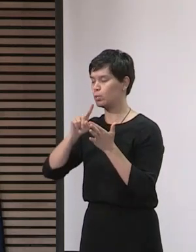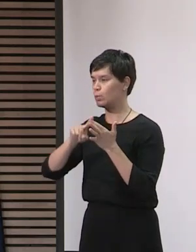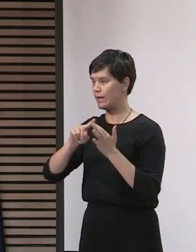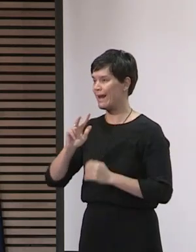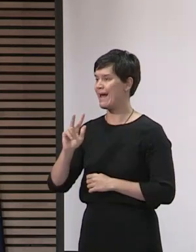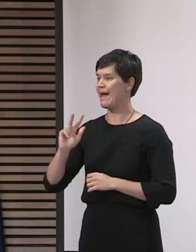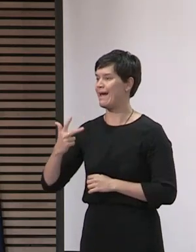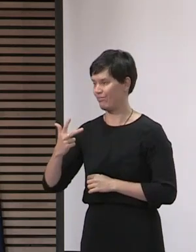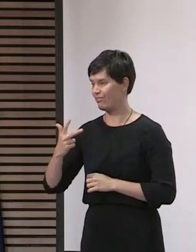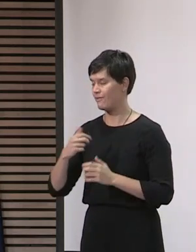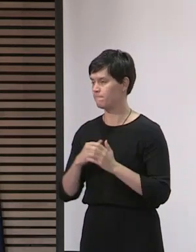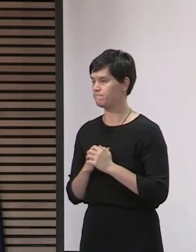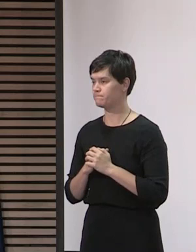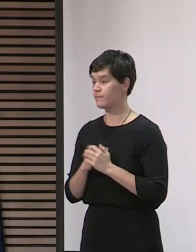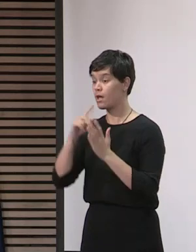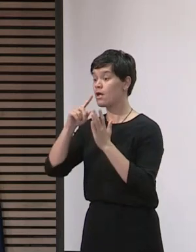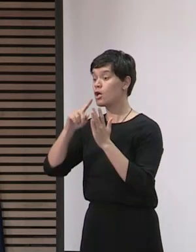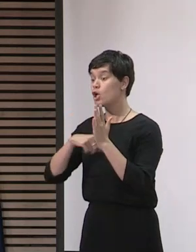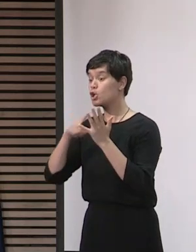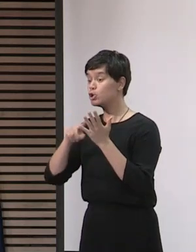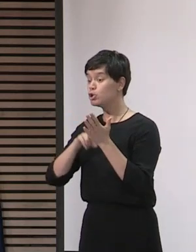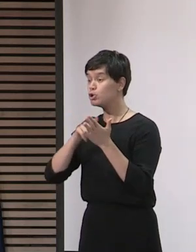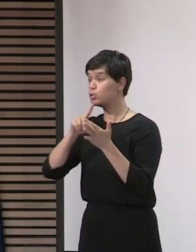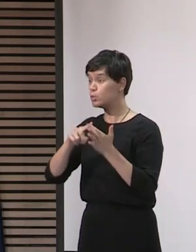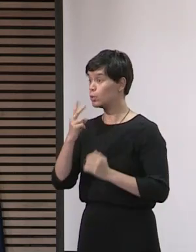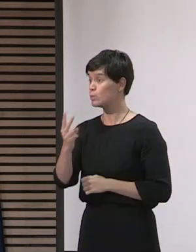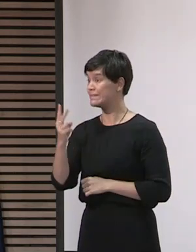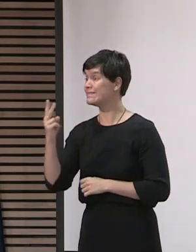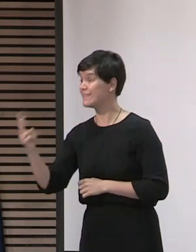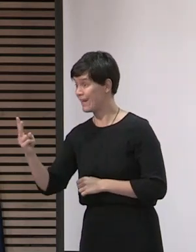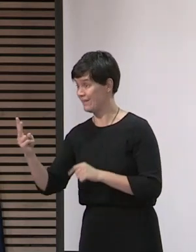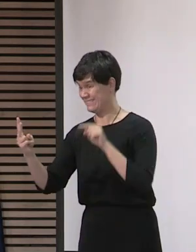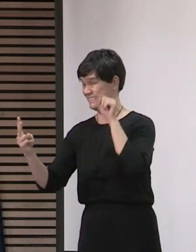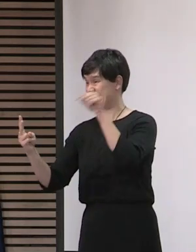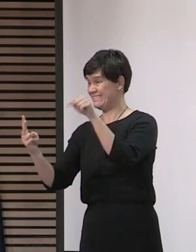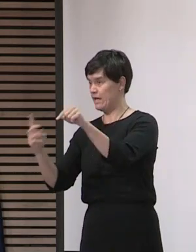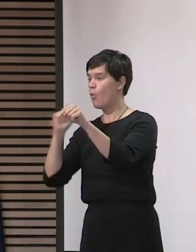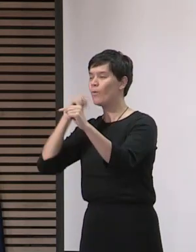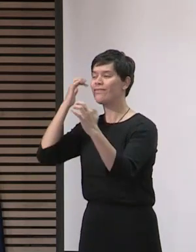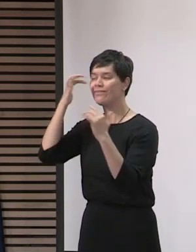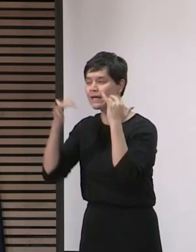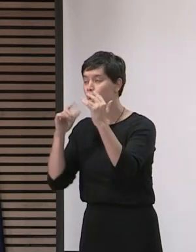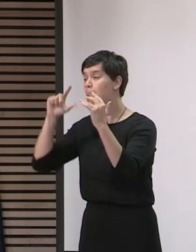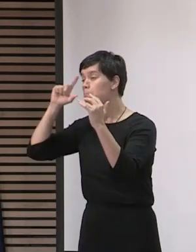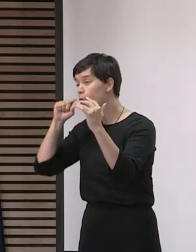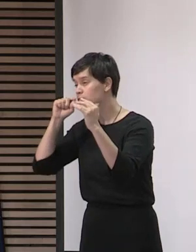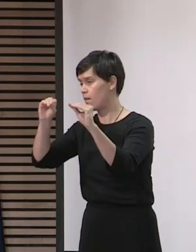June, and we've agreed that no later than the 22nd of June -